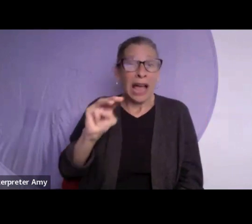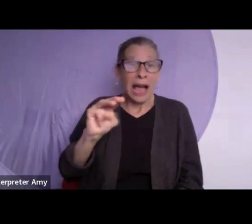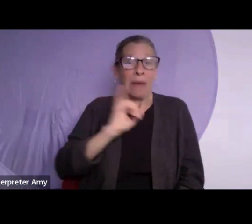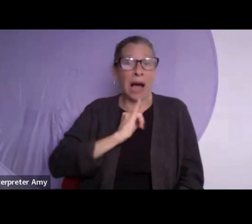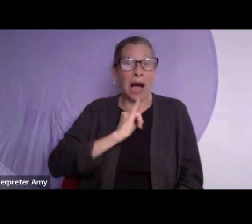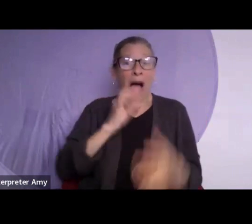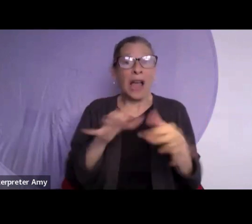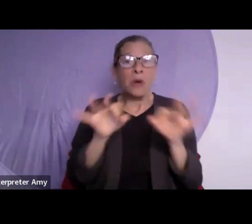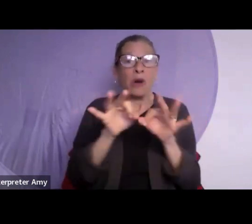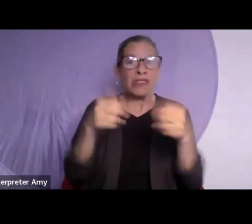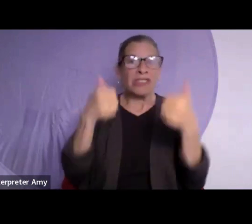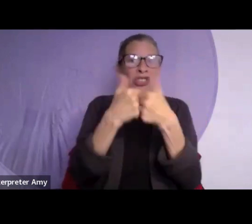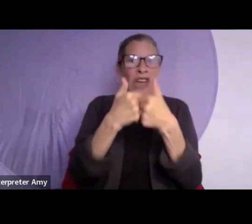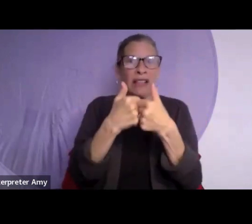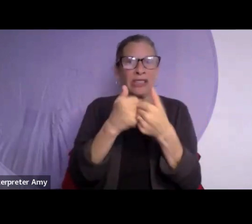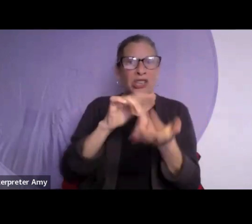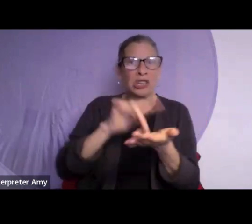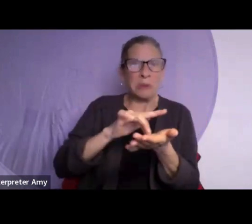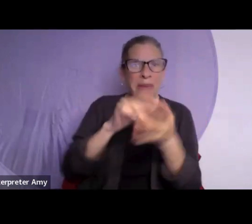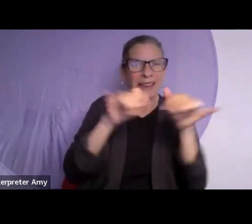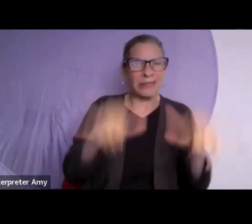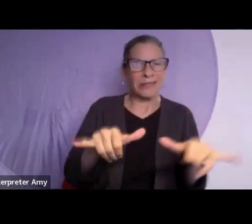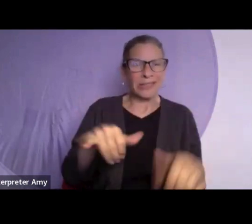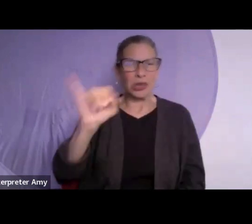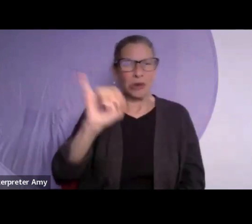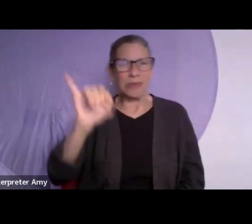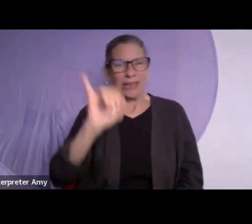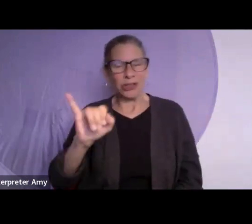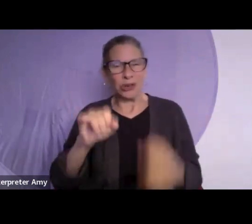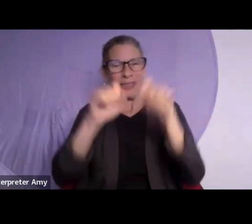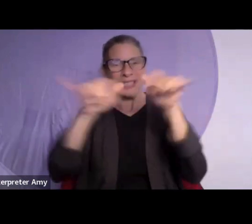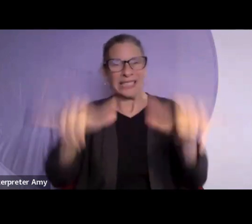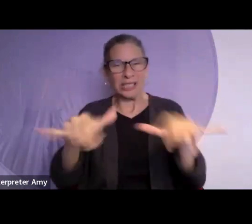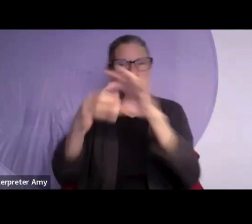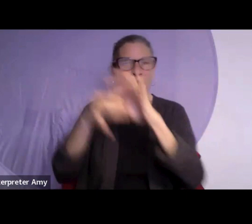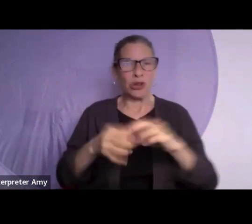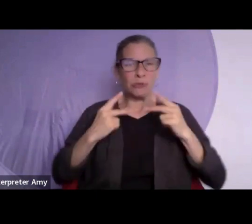insurance system in terms of physical disabilities and and